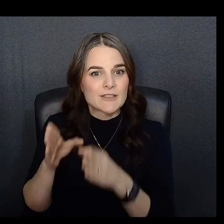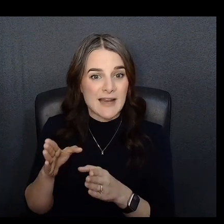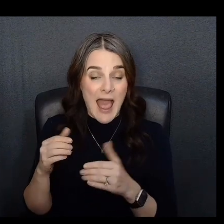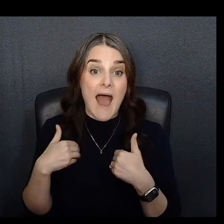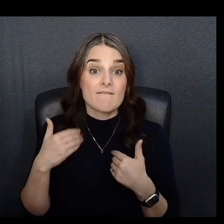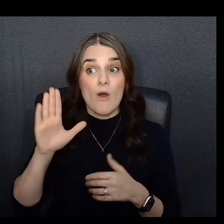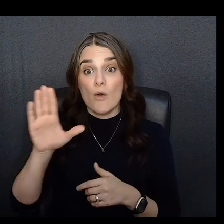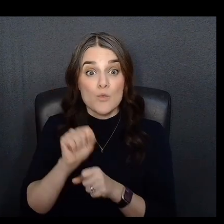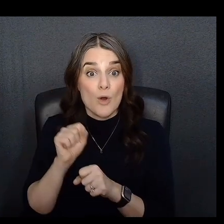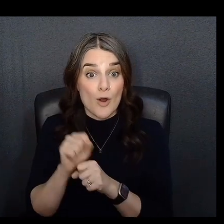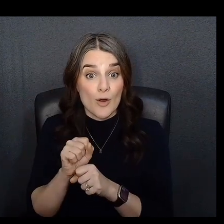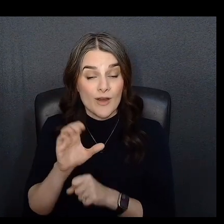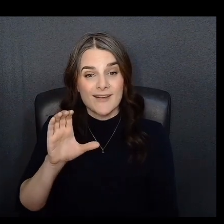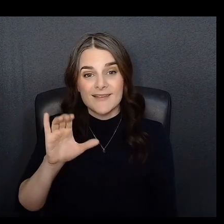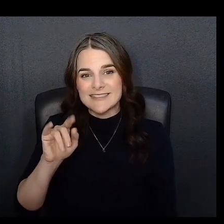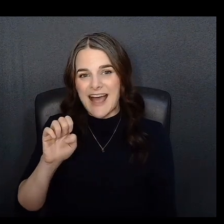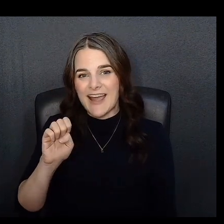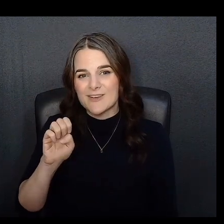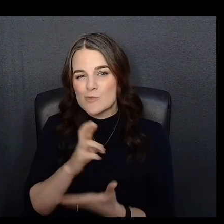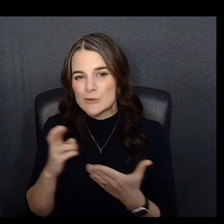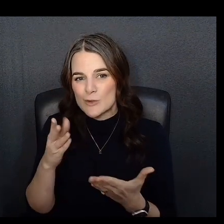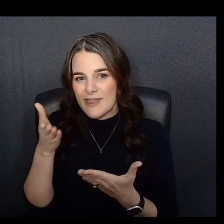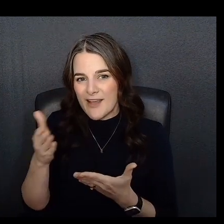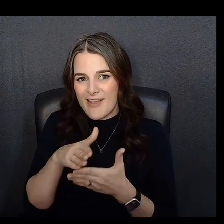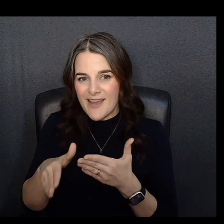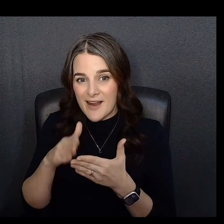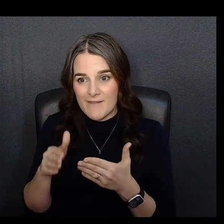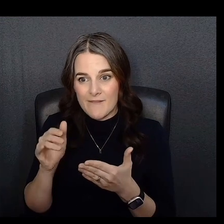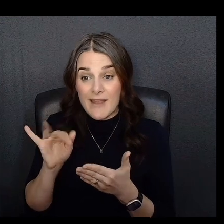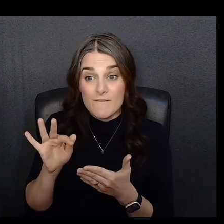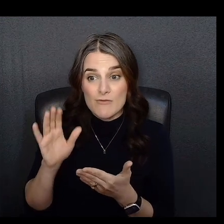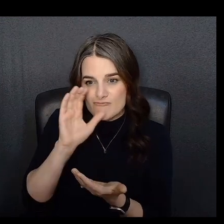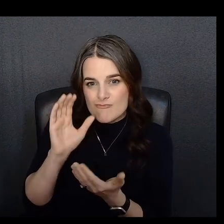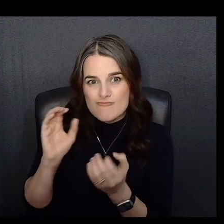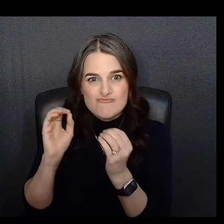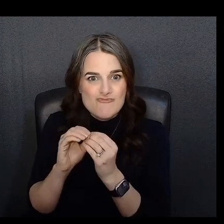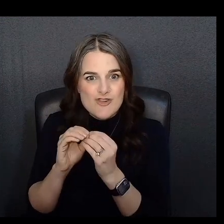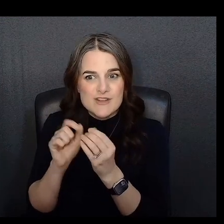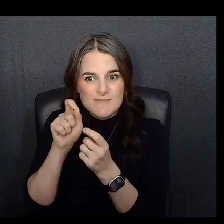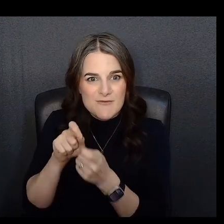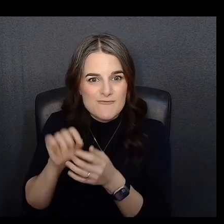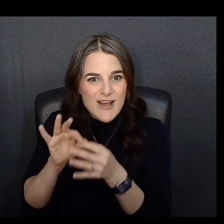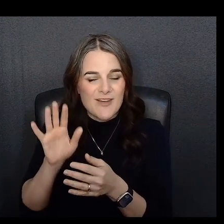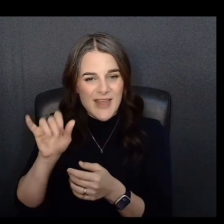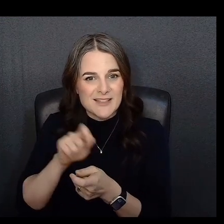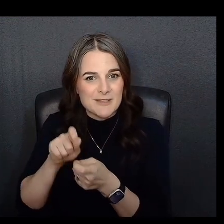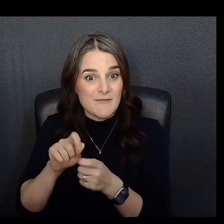if you're looking for more information for this particular population. So now the next couple slides, we're